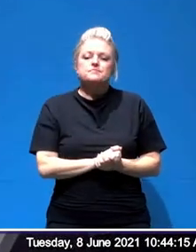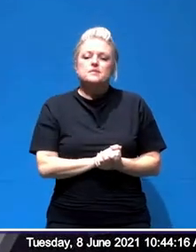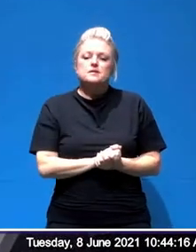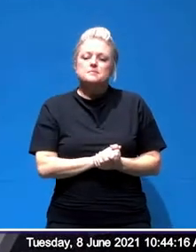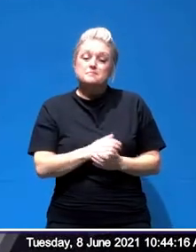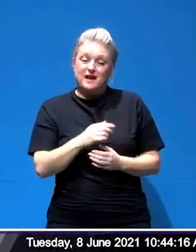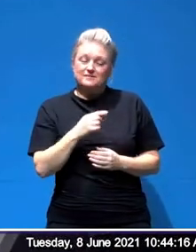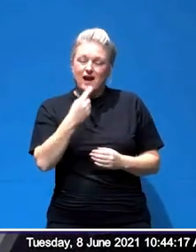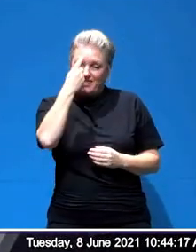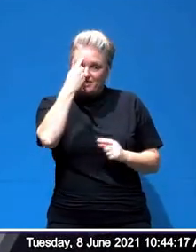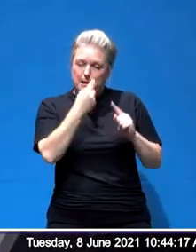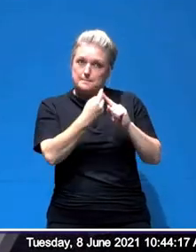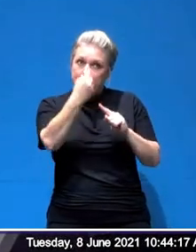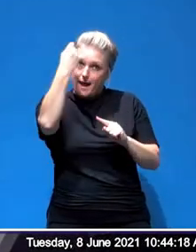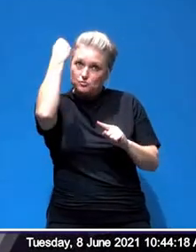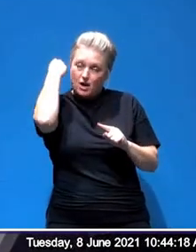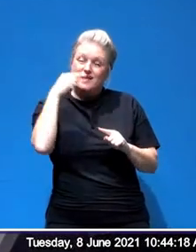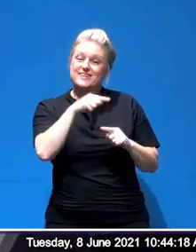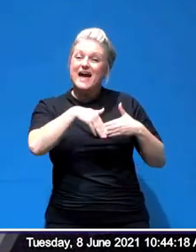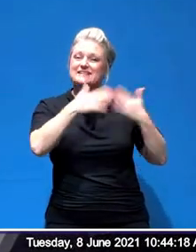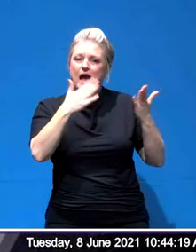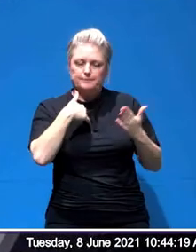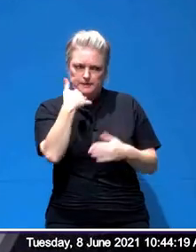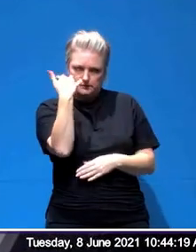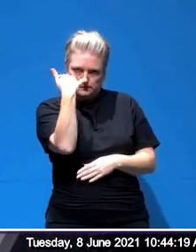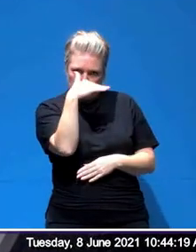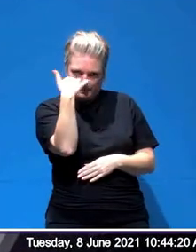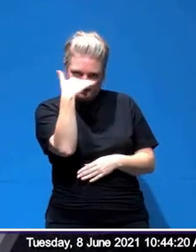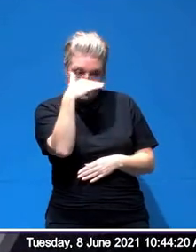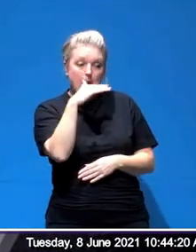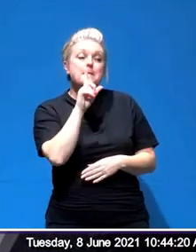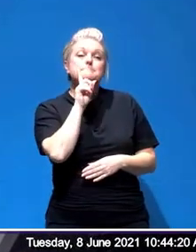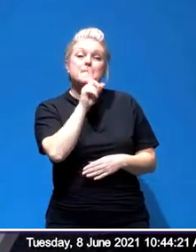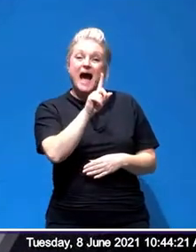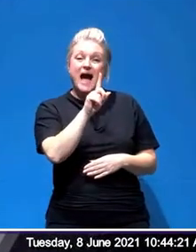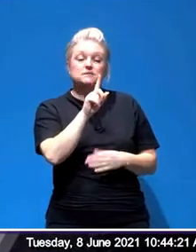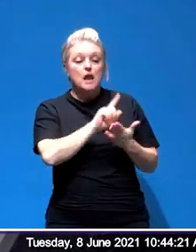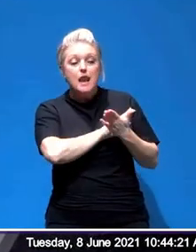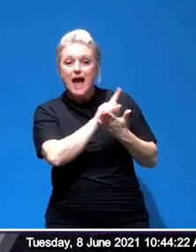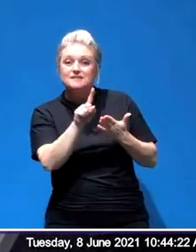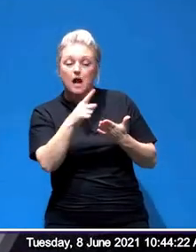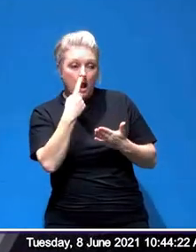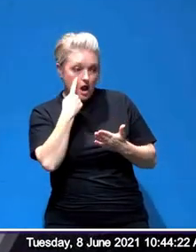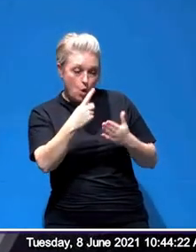when I look at it, there's actually more bruising down his leg, which you can see down his leg. On his upper thigh?